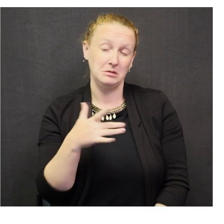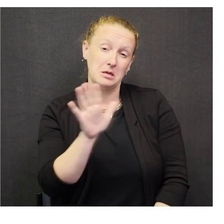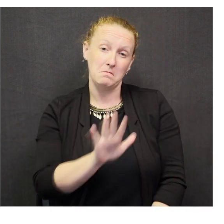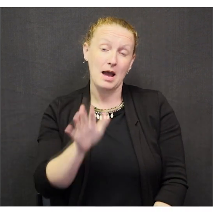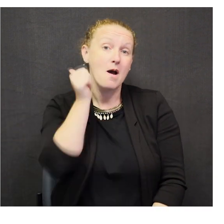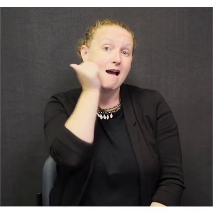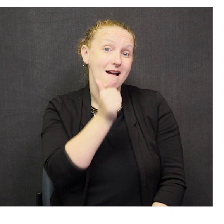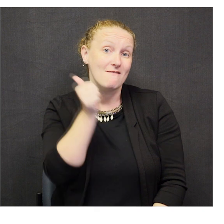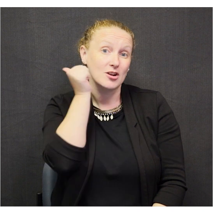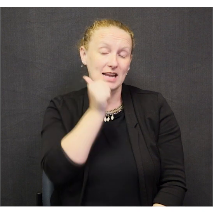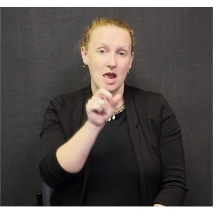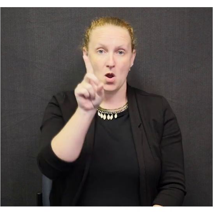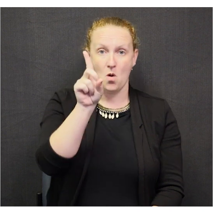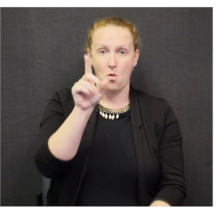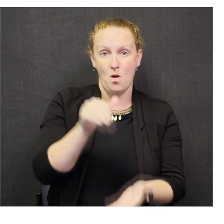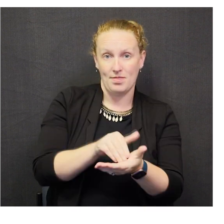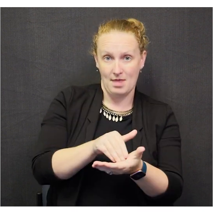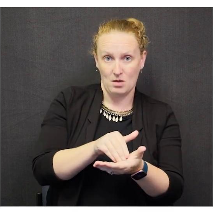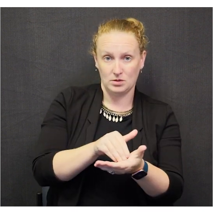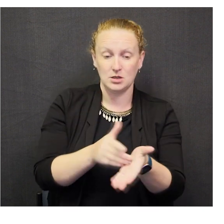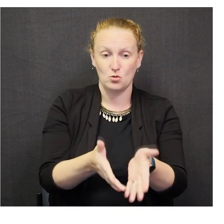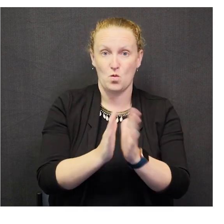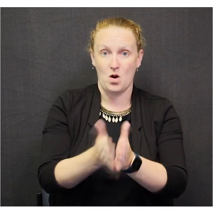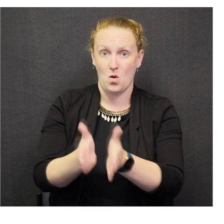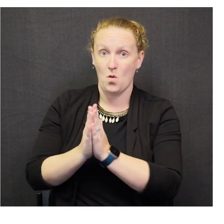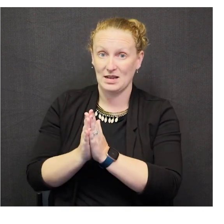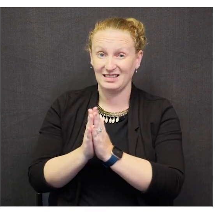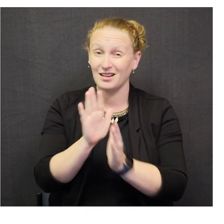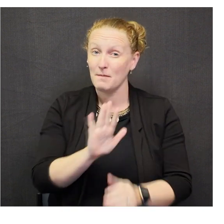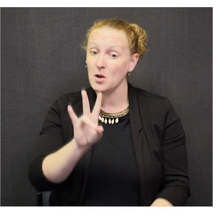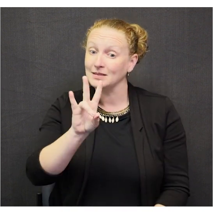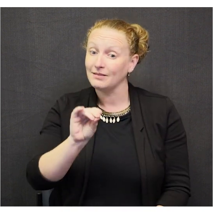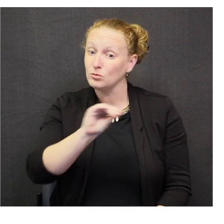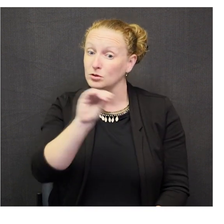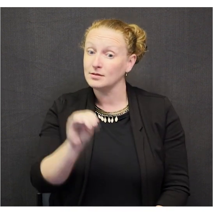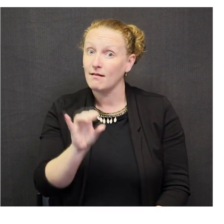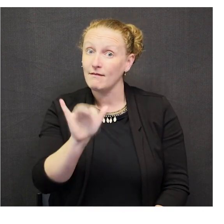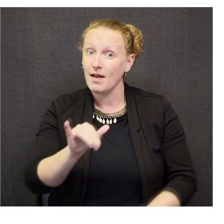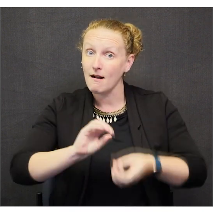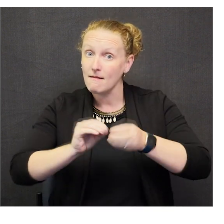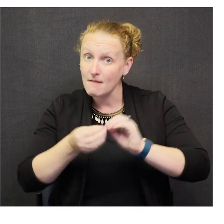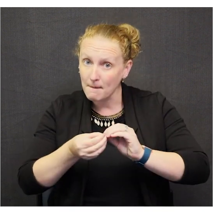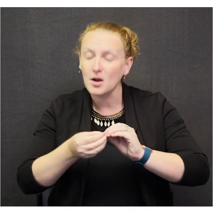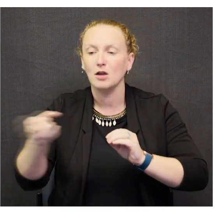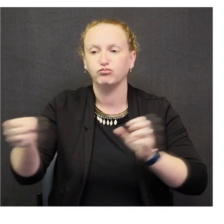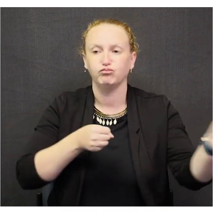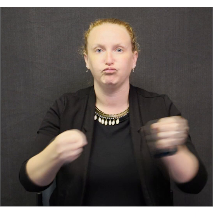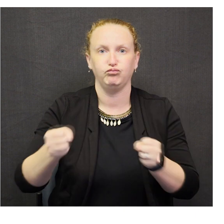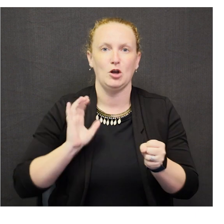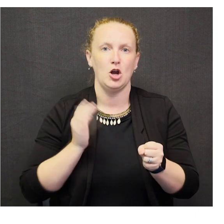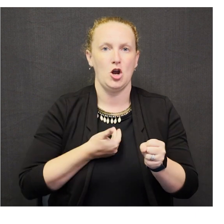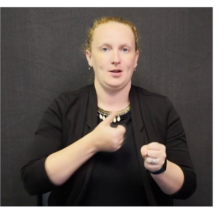would handle about 70% of them with our in-house team. What we found with COVID, as are